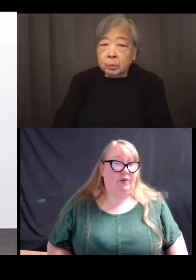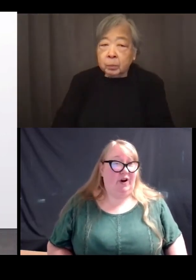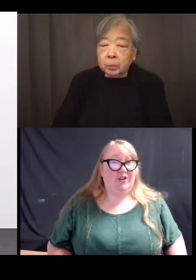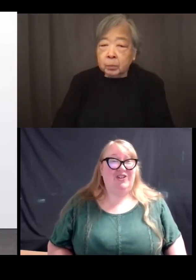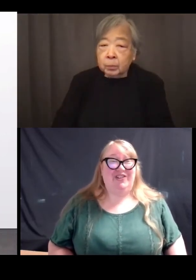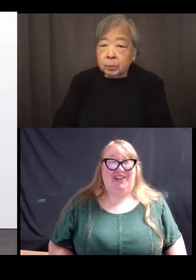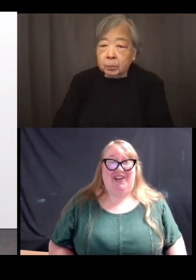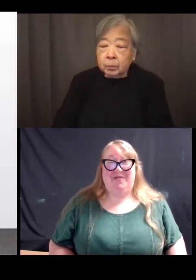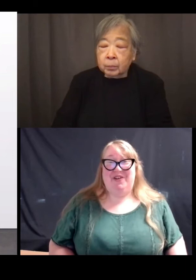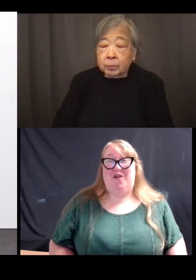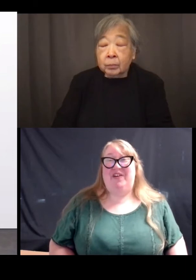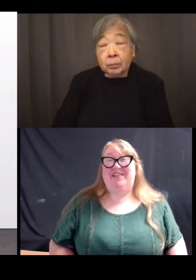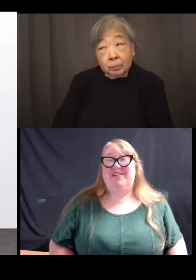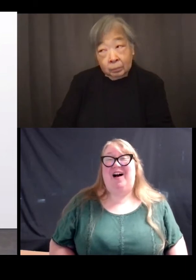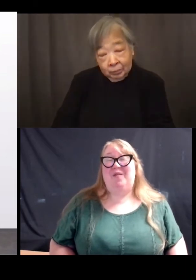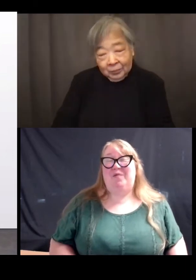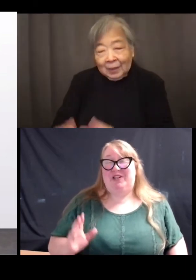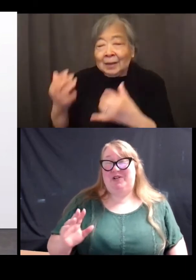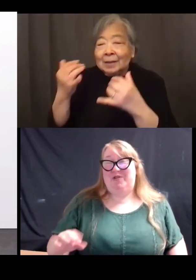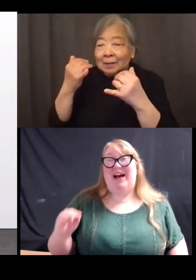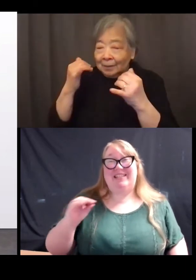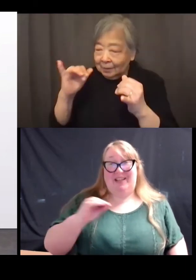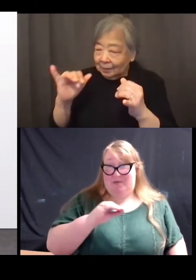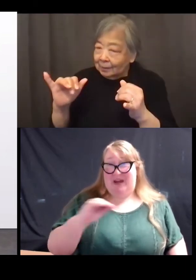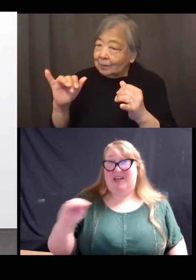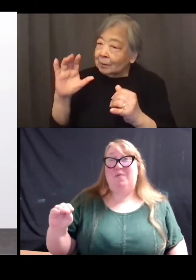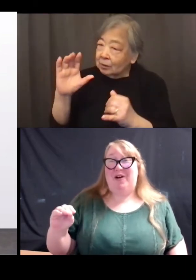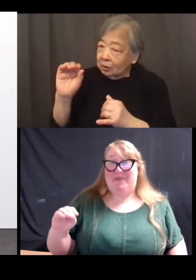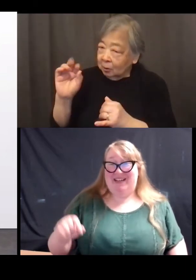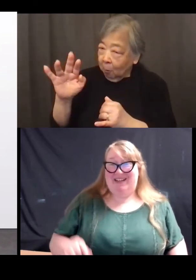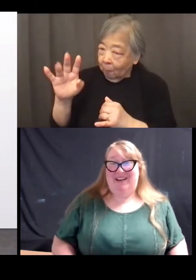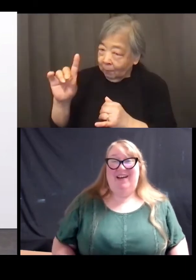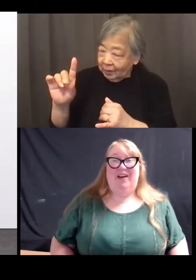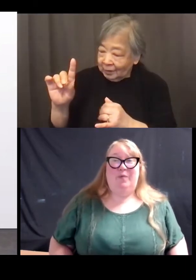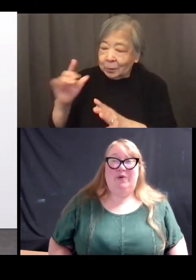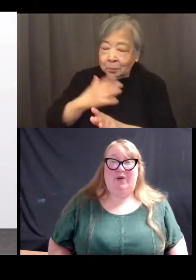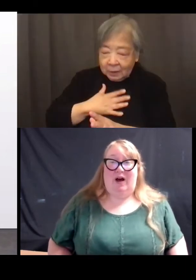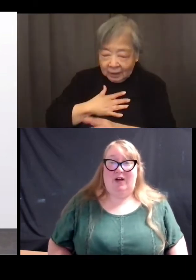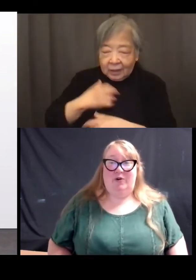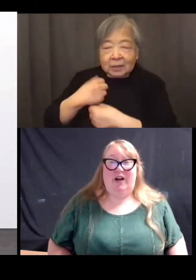Because we are still dealing with COVID, we do -- we do ask you make an appointment during